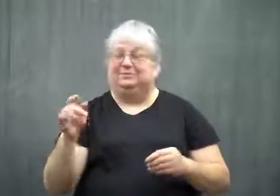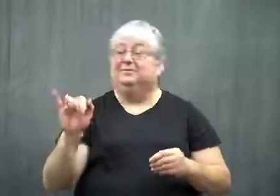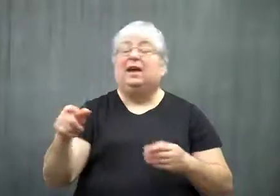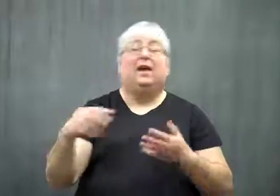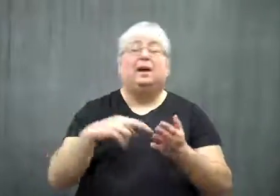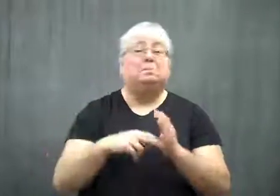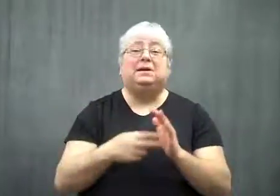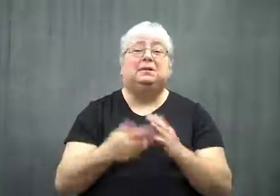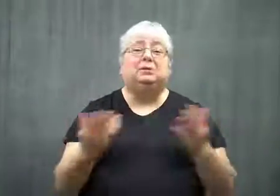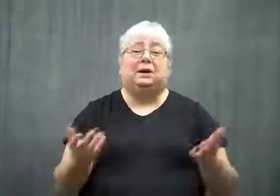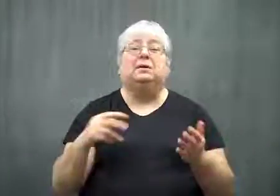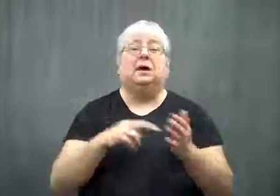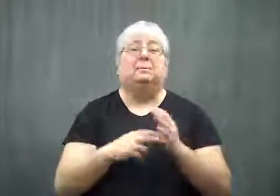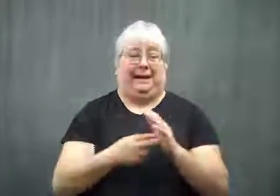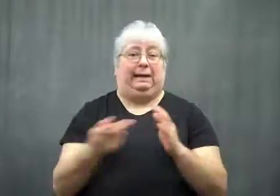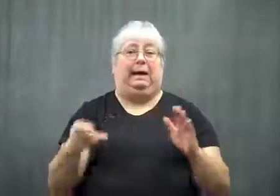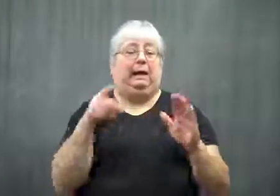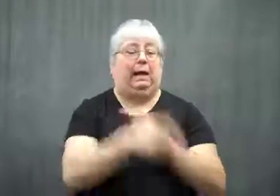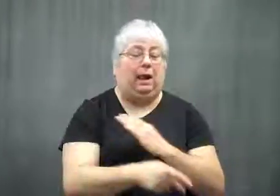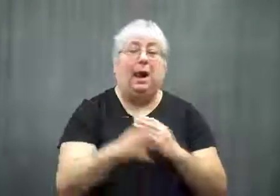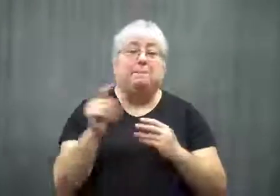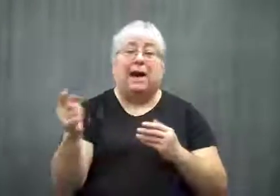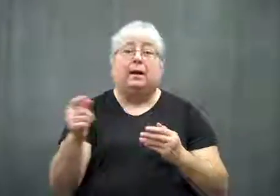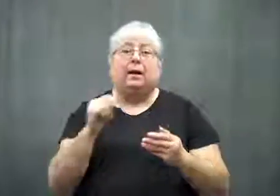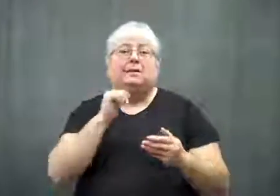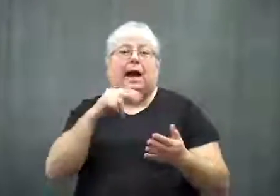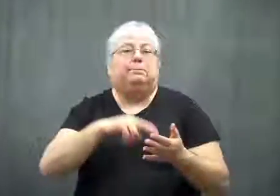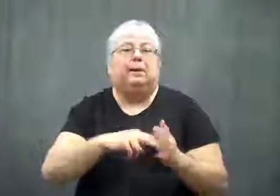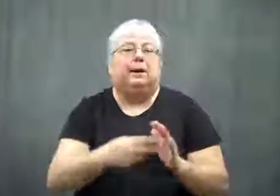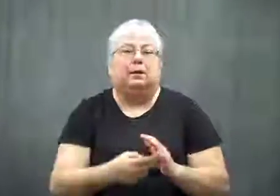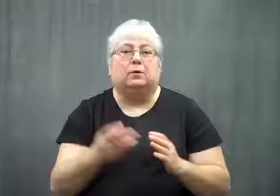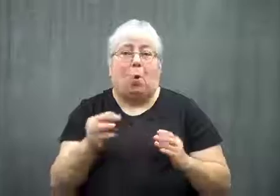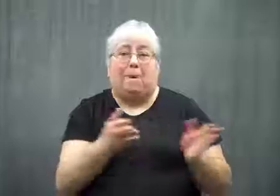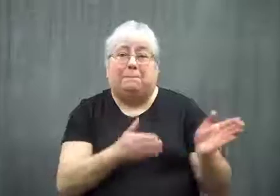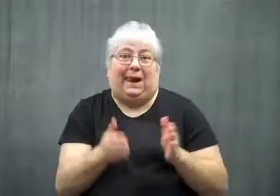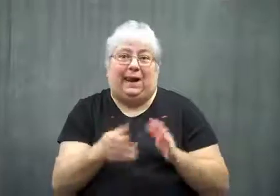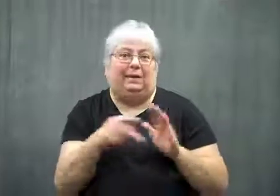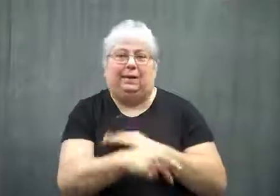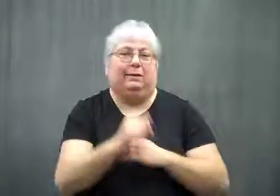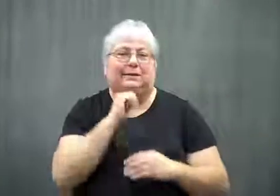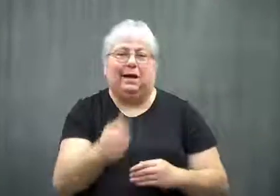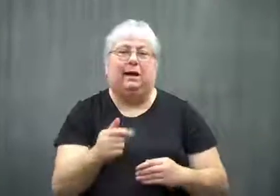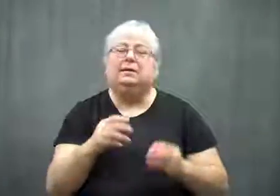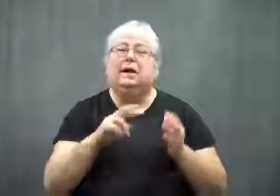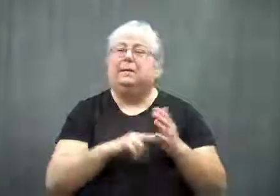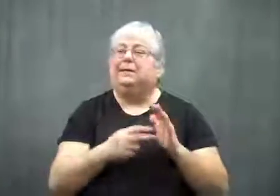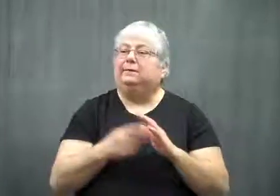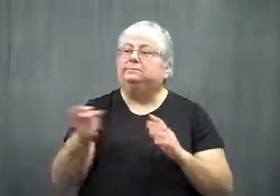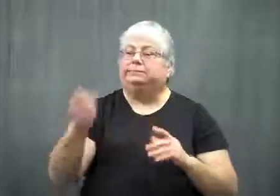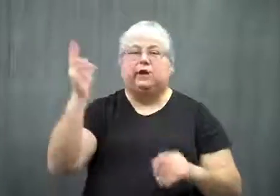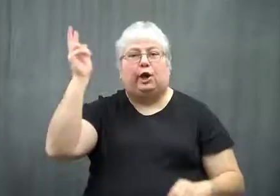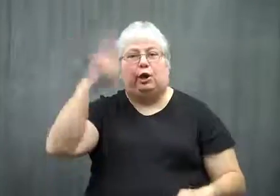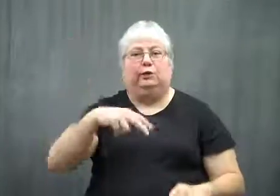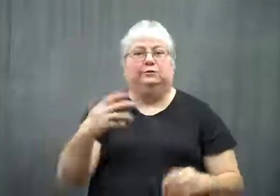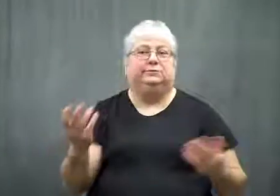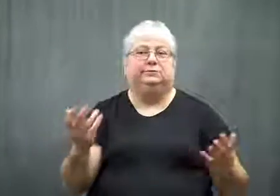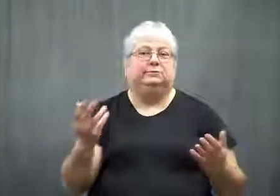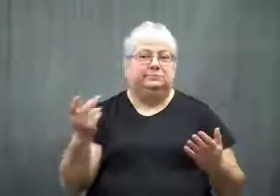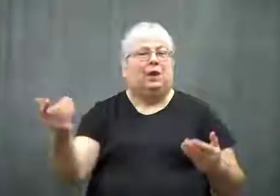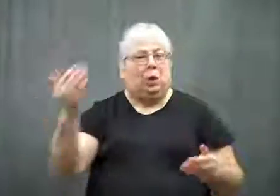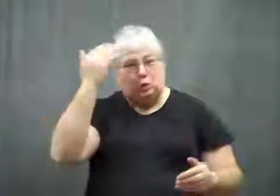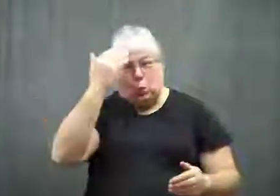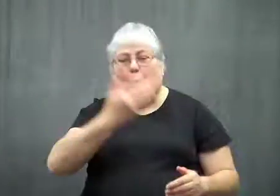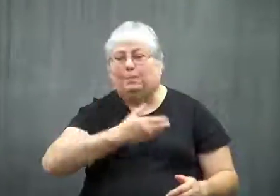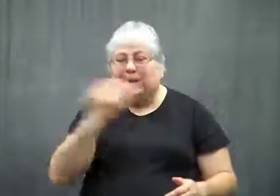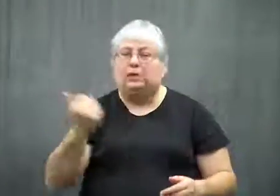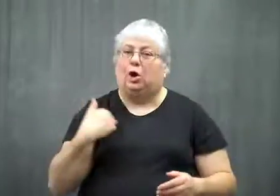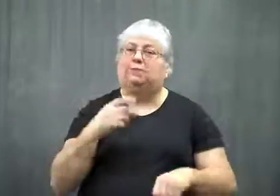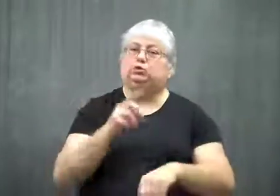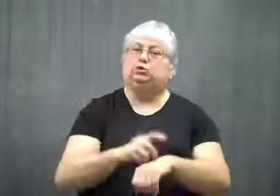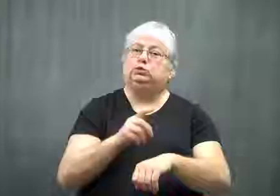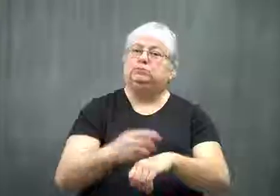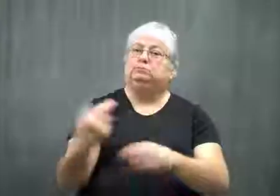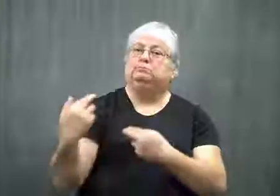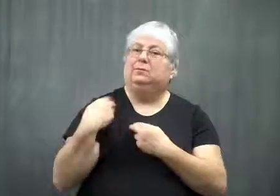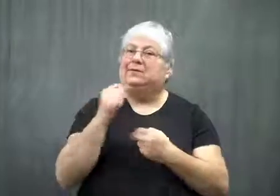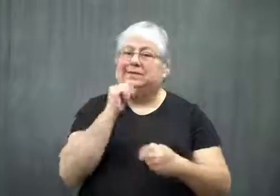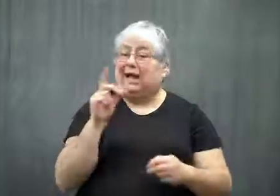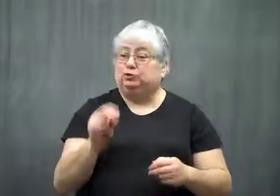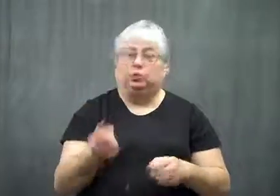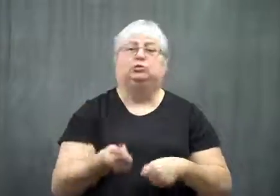That means he killed him, but didn't intend to.